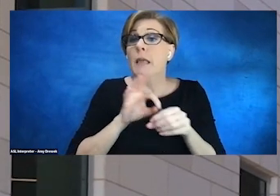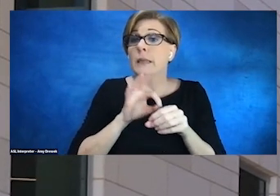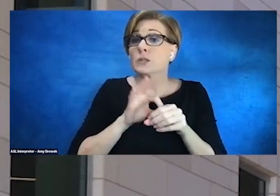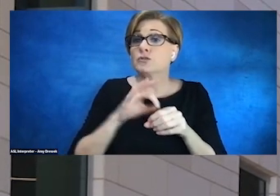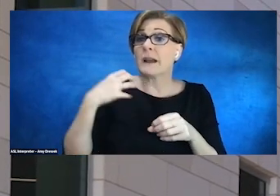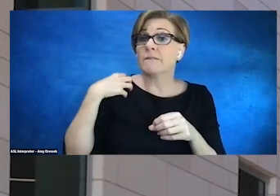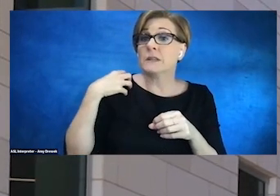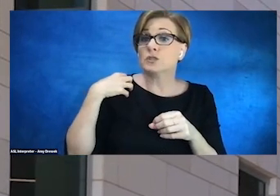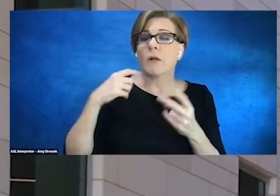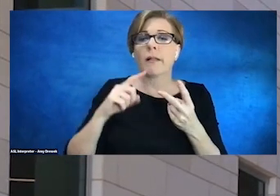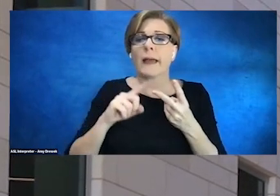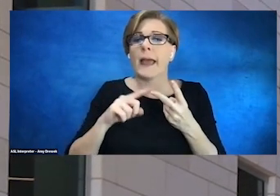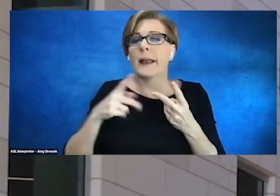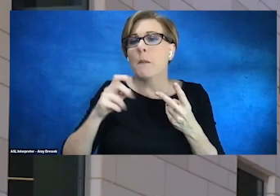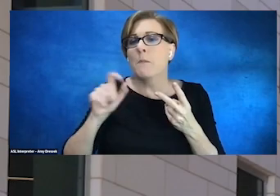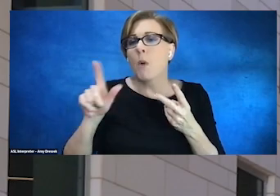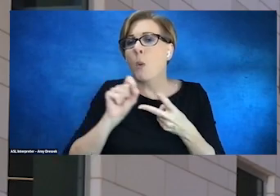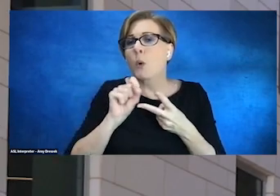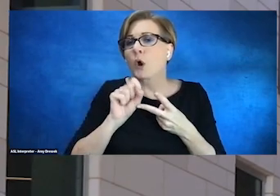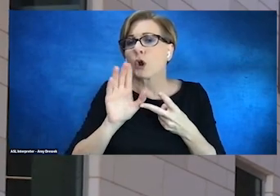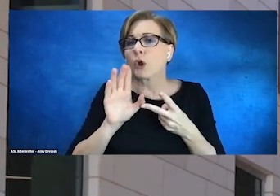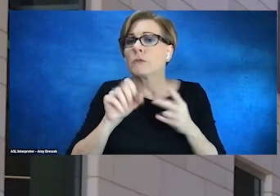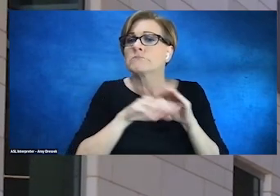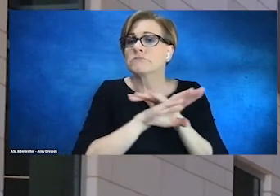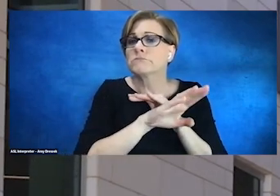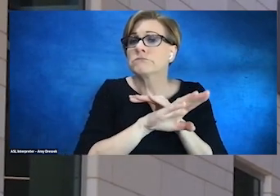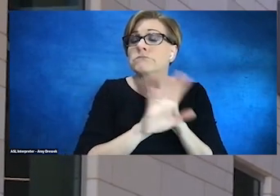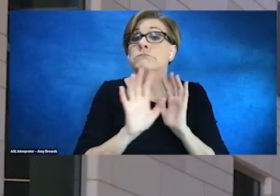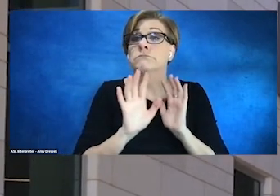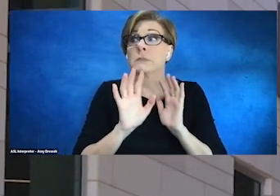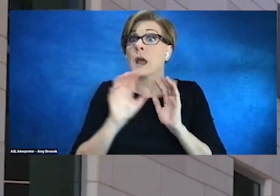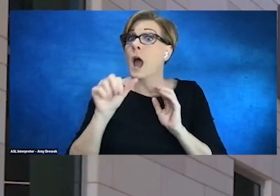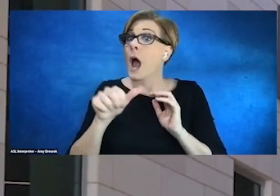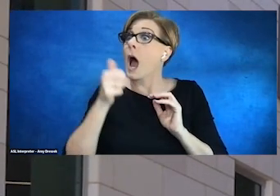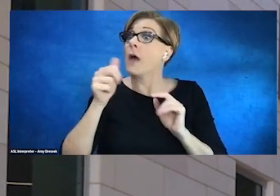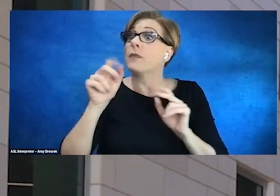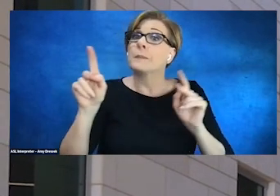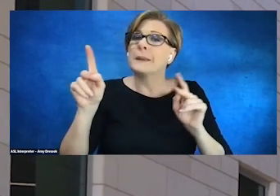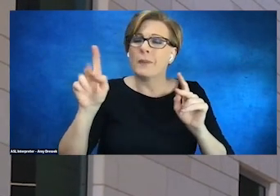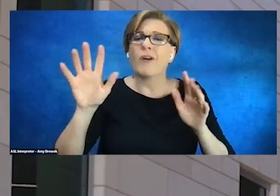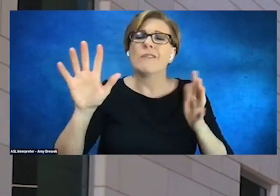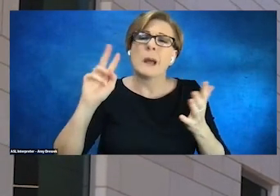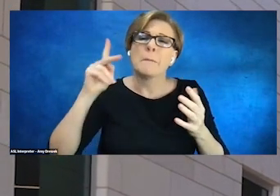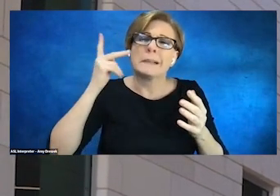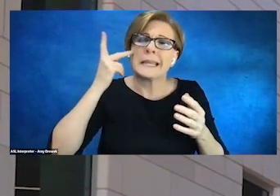or a poll worker enter the voting location and the others that are allowed to enter are appointees by